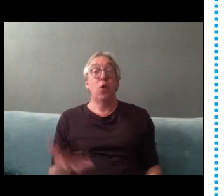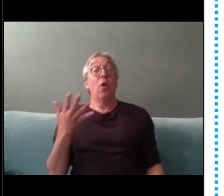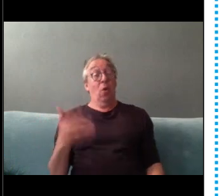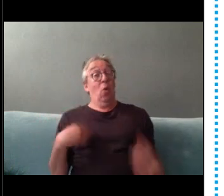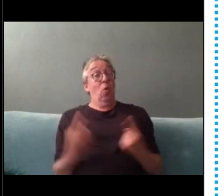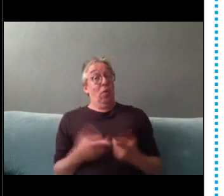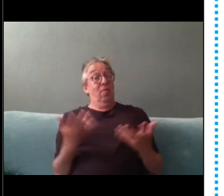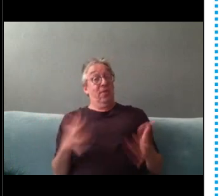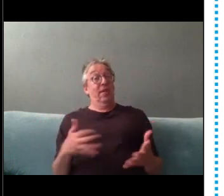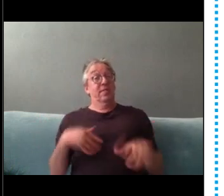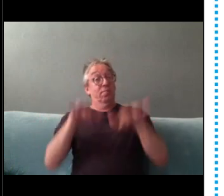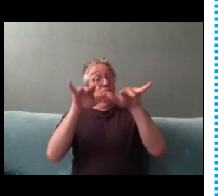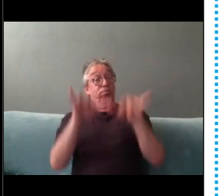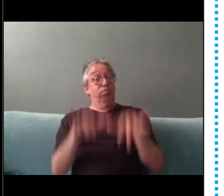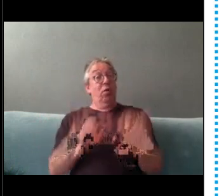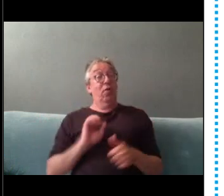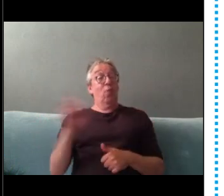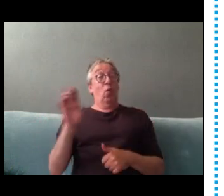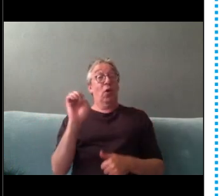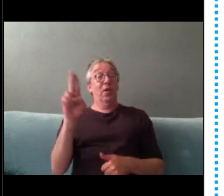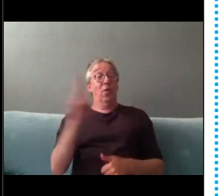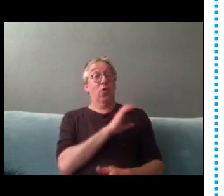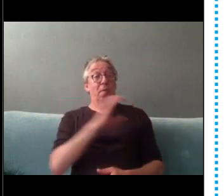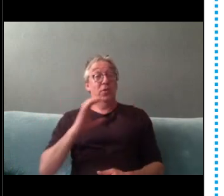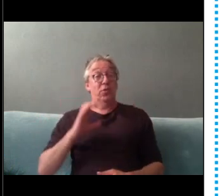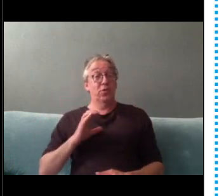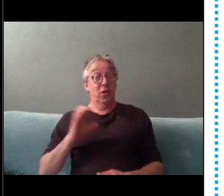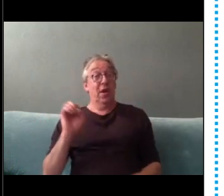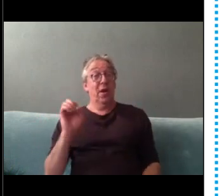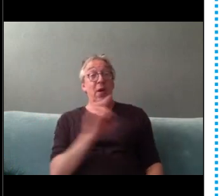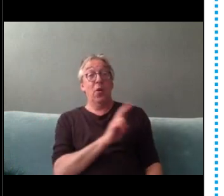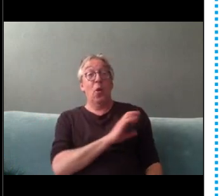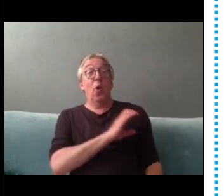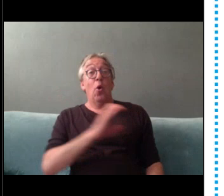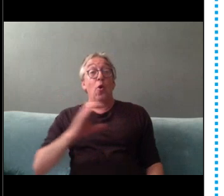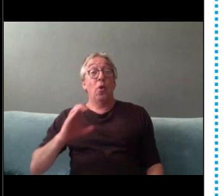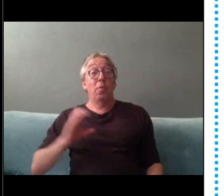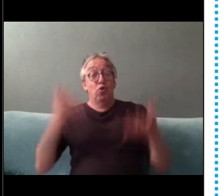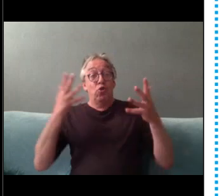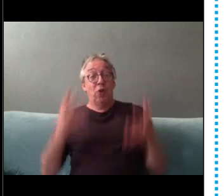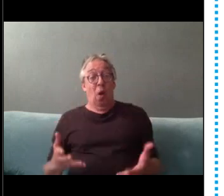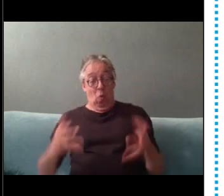for an exit strategy of COVID. This is a huge topic. I won't go into detail.